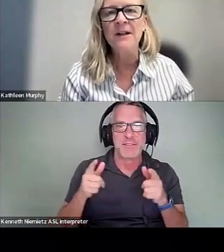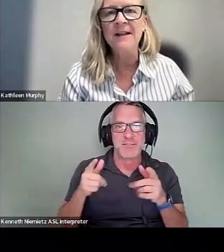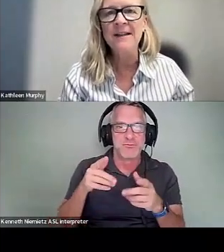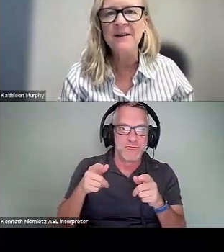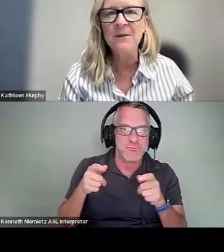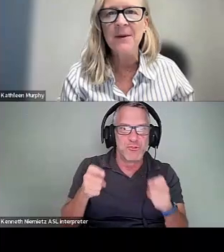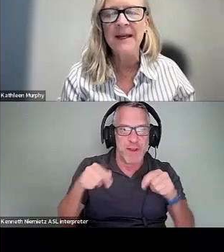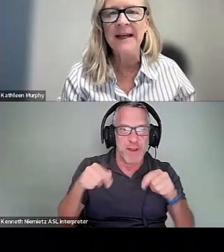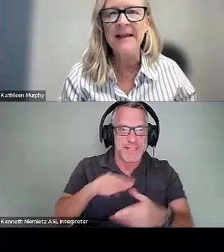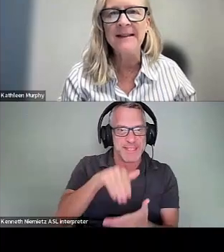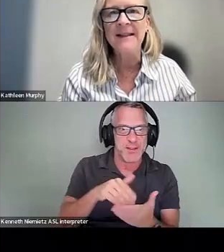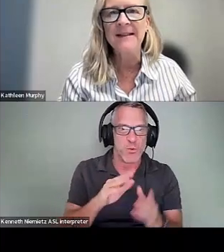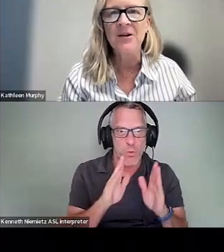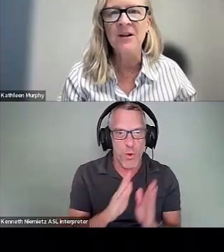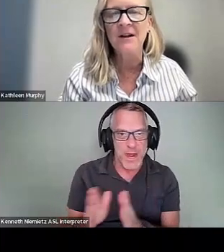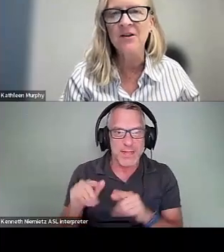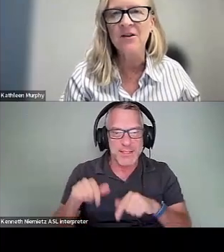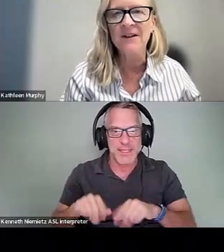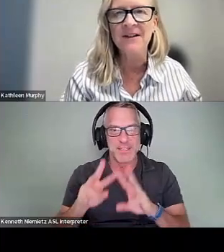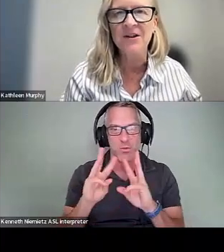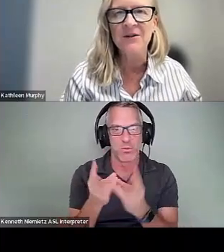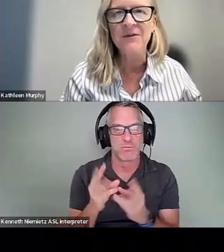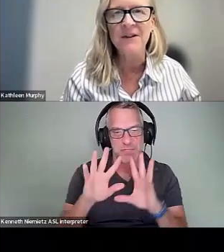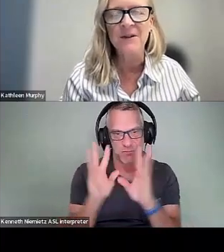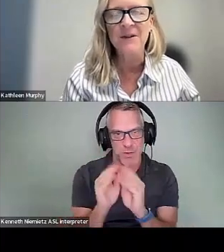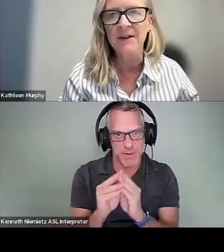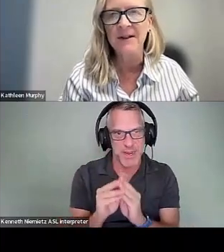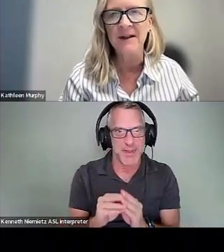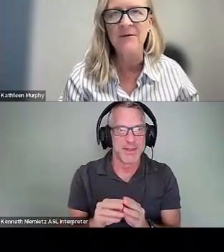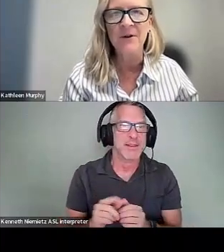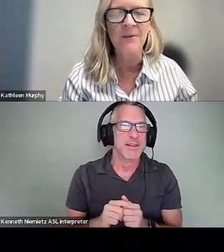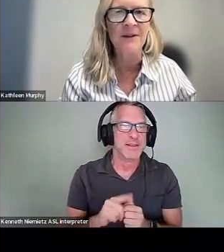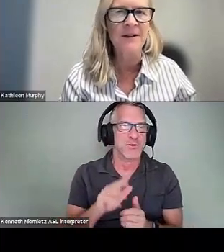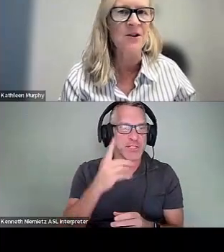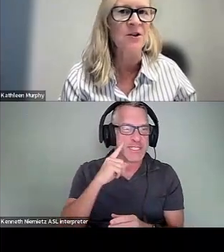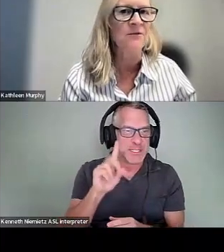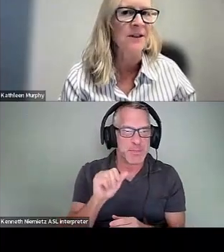organizing this webcast, the Center on Knowledge Translation for Disability and Rehabilitation